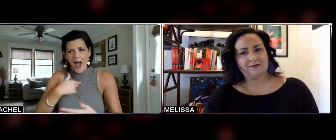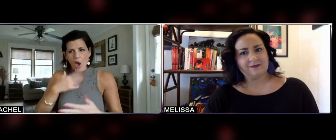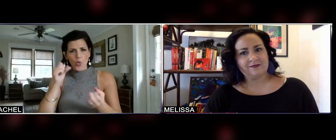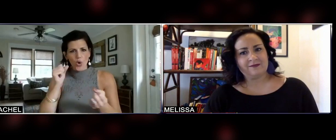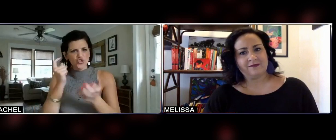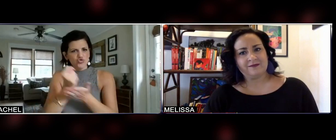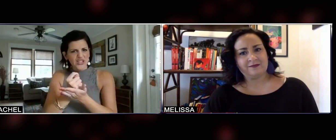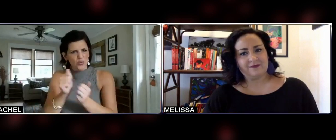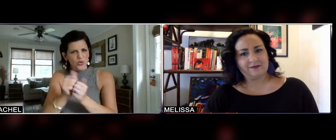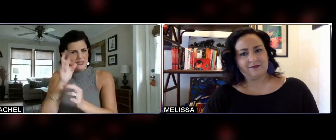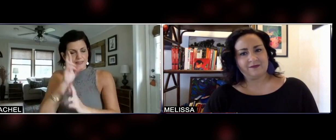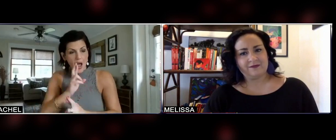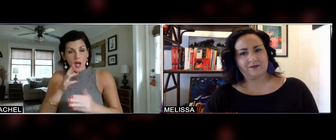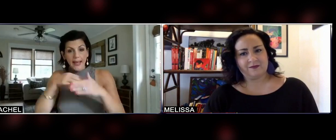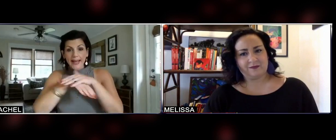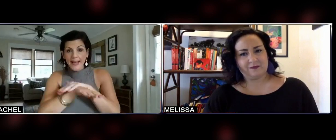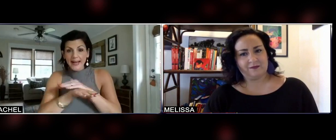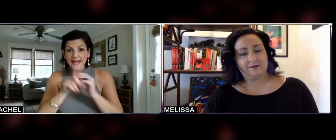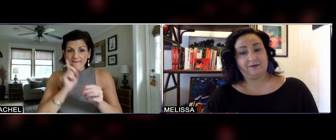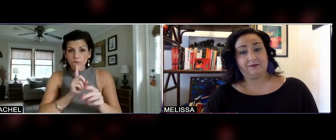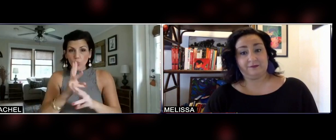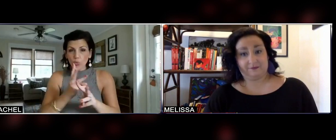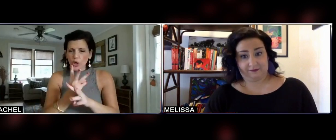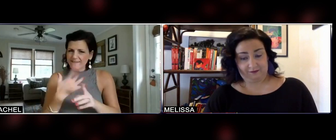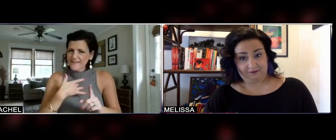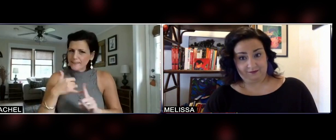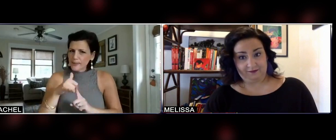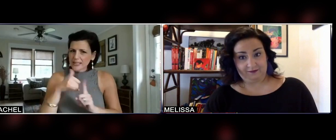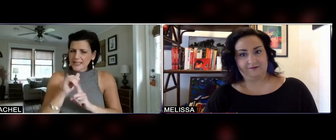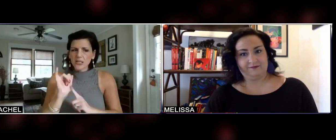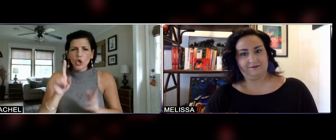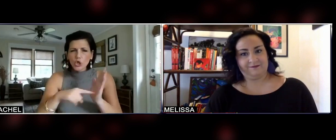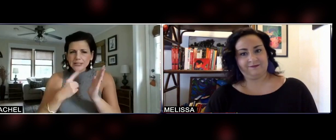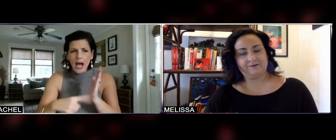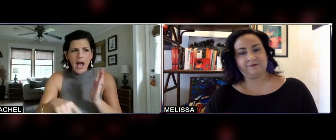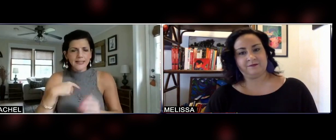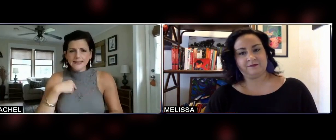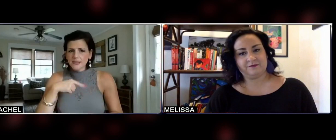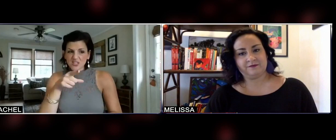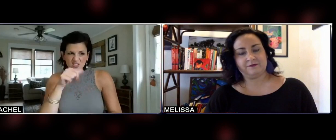and had my learning moments, I was always treated with respect. But when I entered the Deaf world, I was bullied!